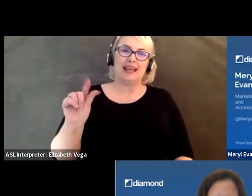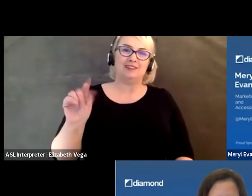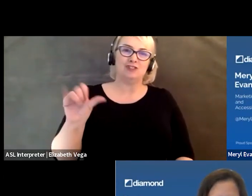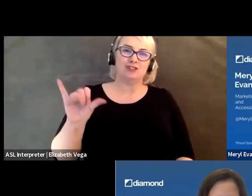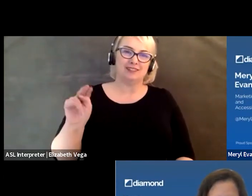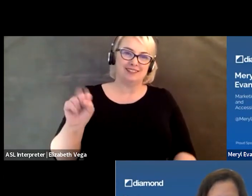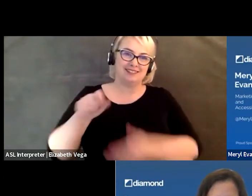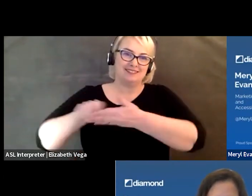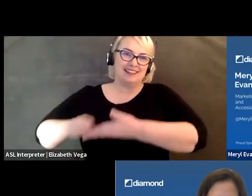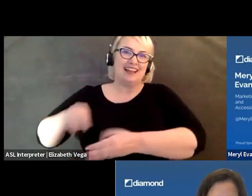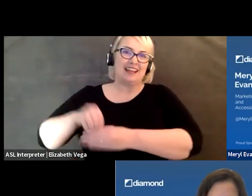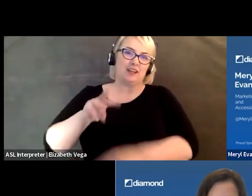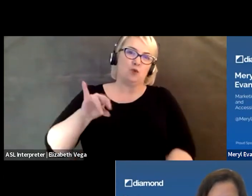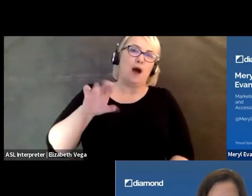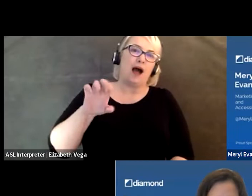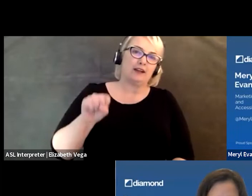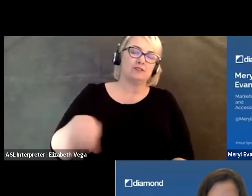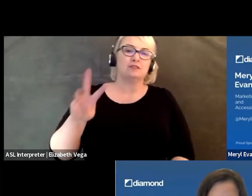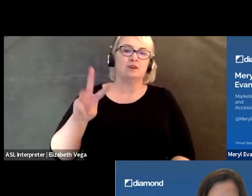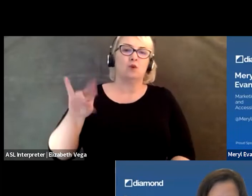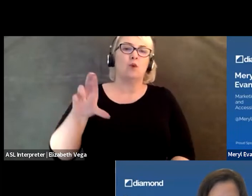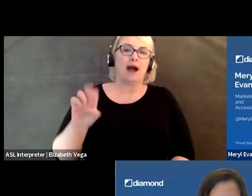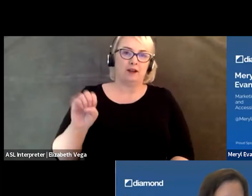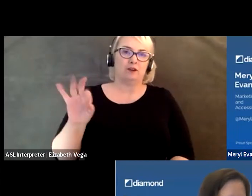Before we leave the ARIA conversation, something we were talking about internally